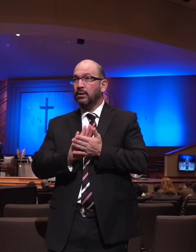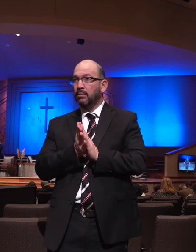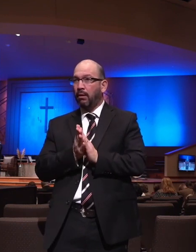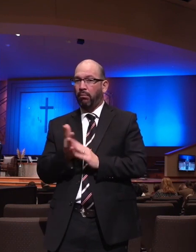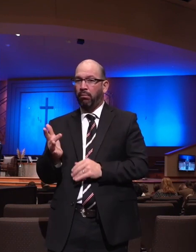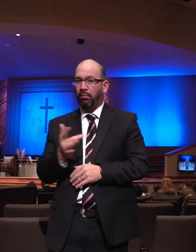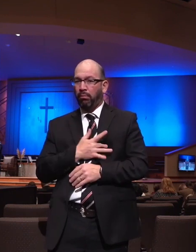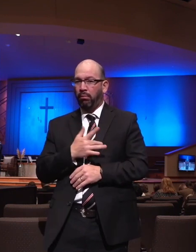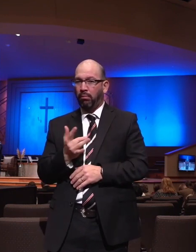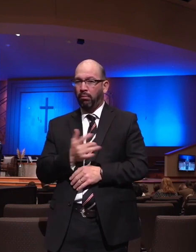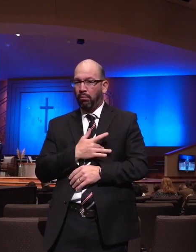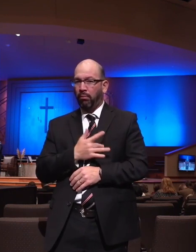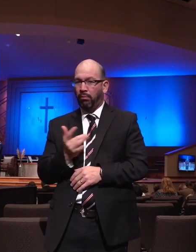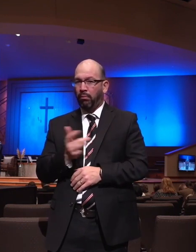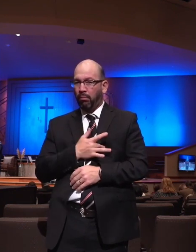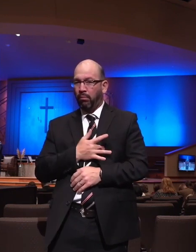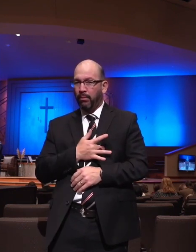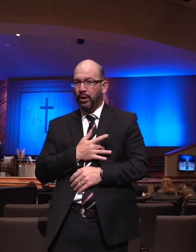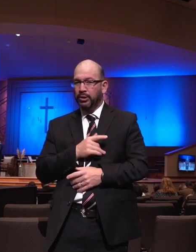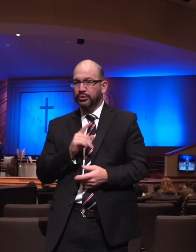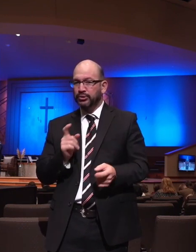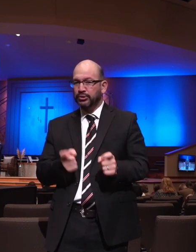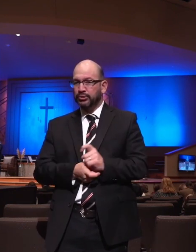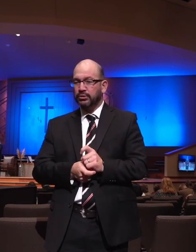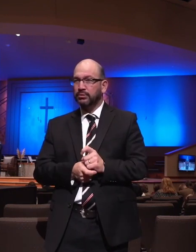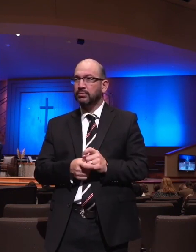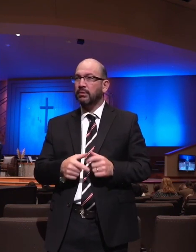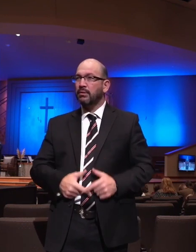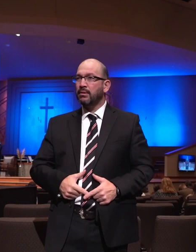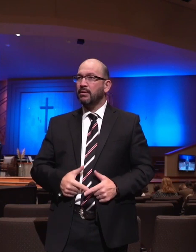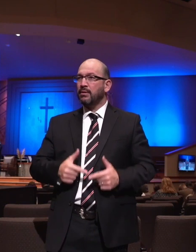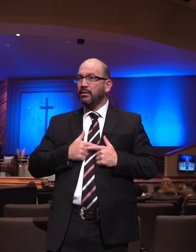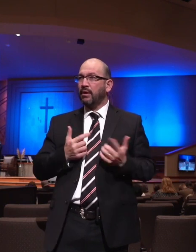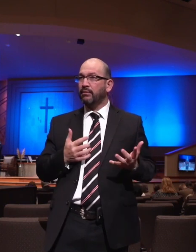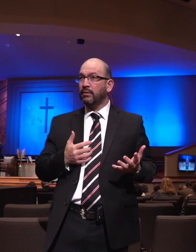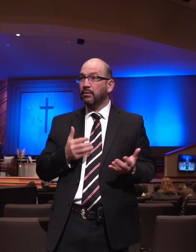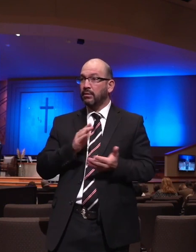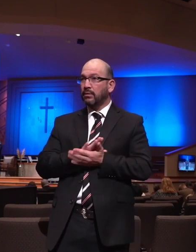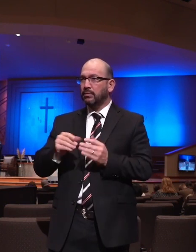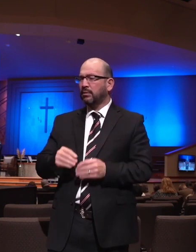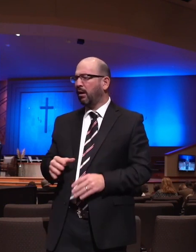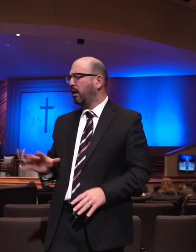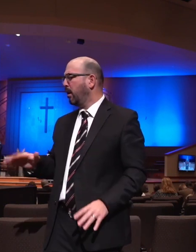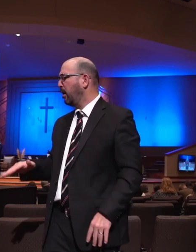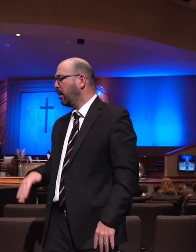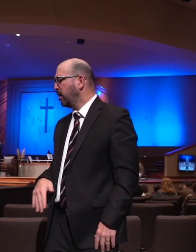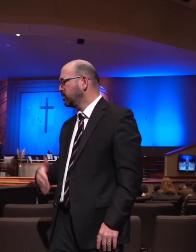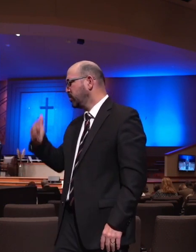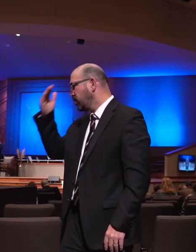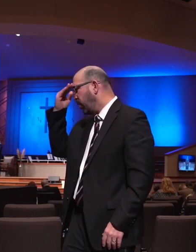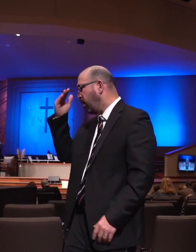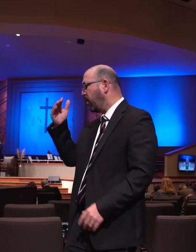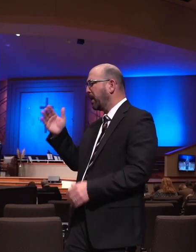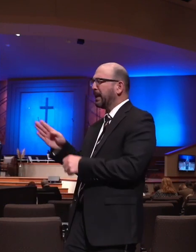and it'll be amazing college students would you be that little maid well we got a lot of obstacles you know it's midterms you know it's this is you don't know what's